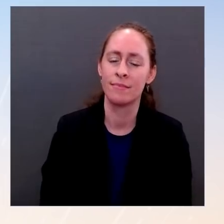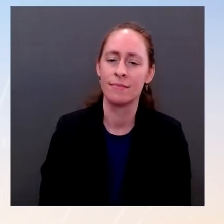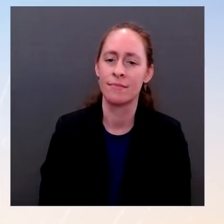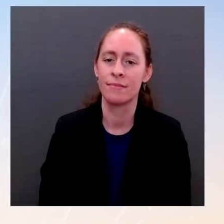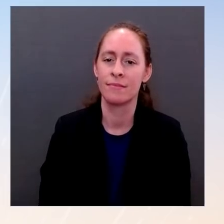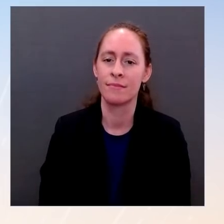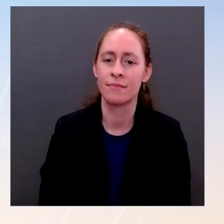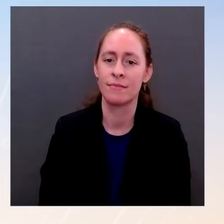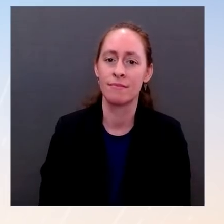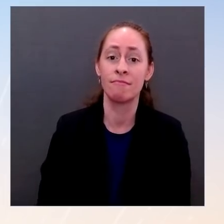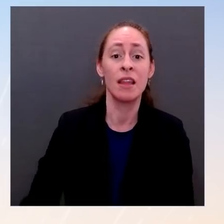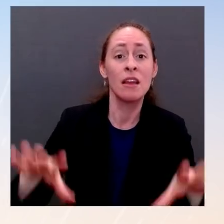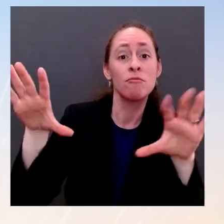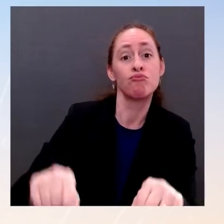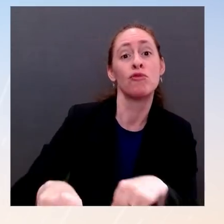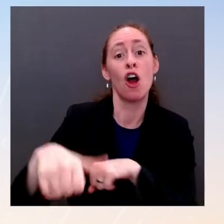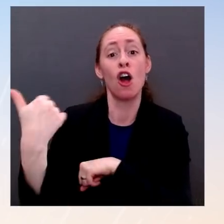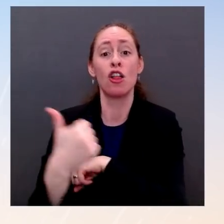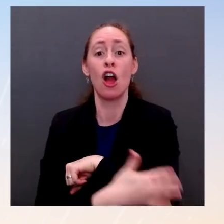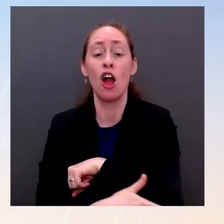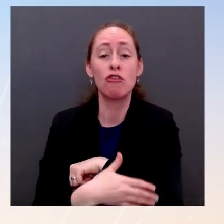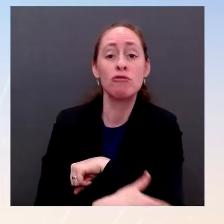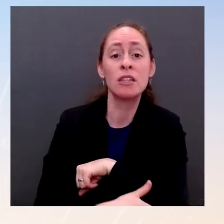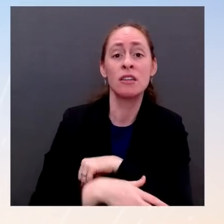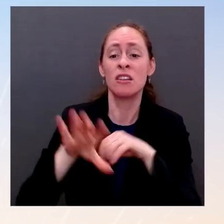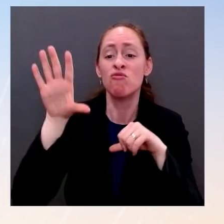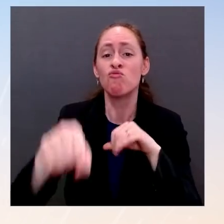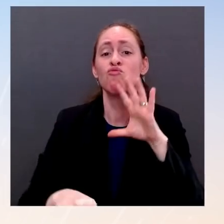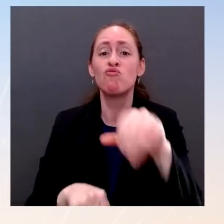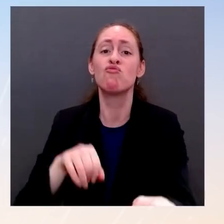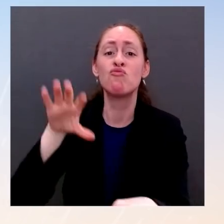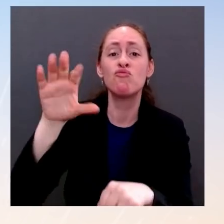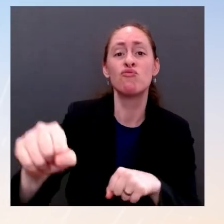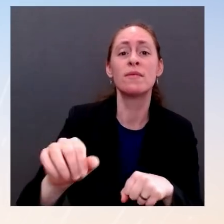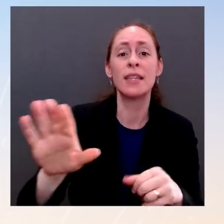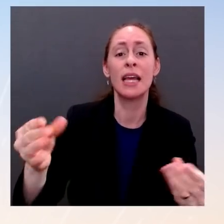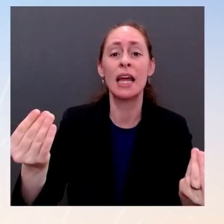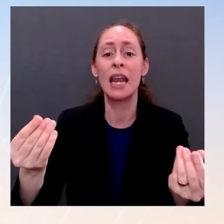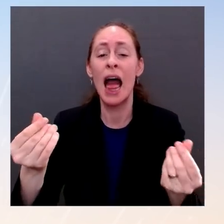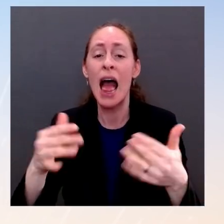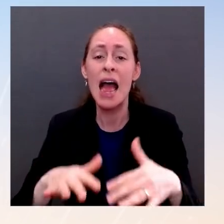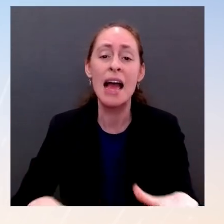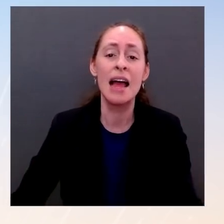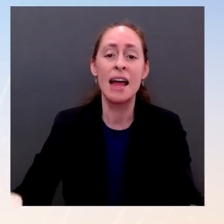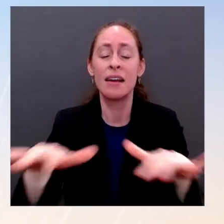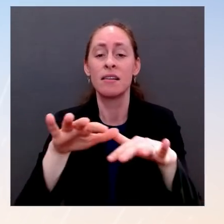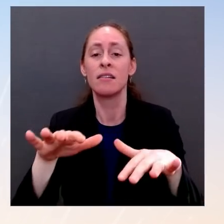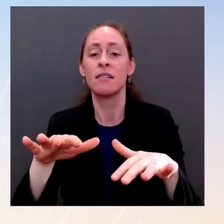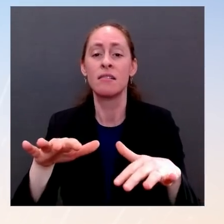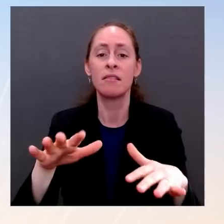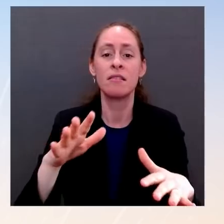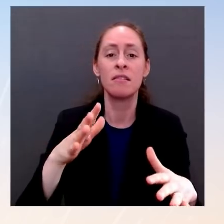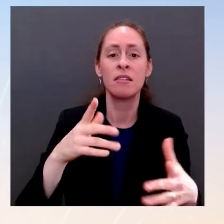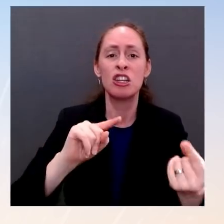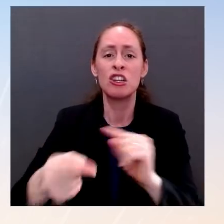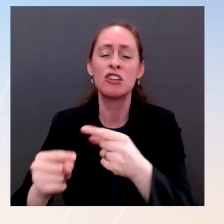is certainly not aligned with global values. And so, I think Brazil may be on the other side of where the majority of the global community stands.